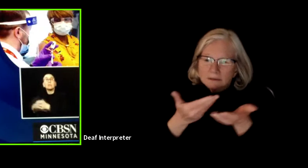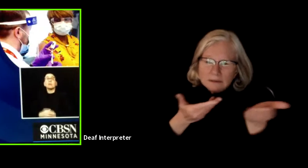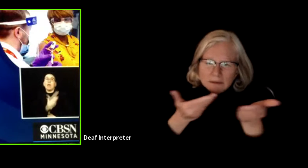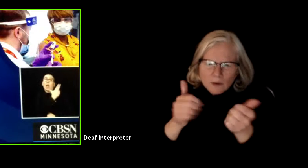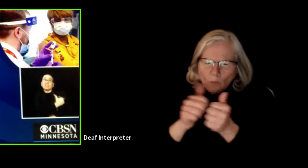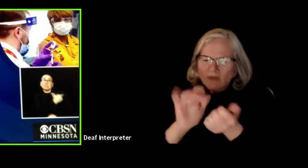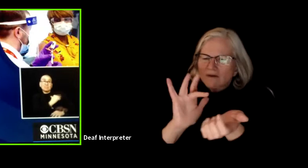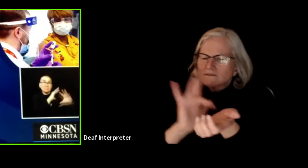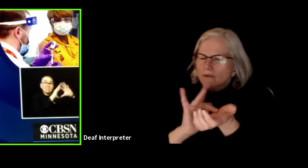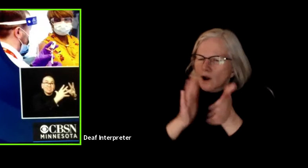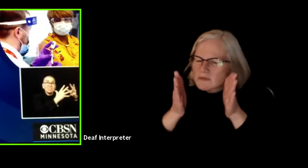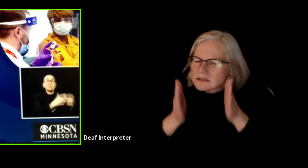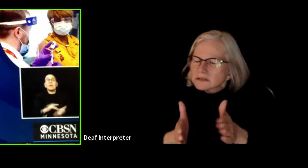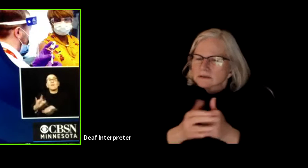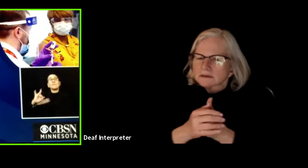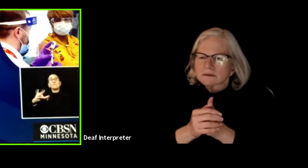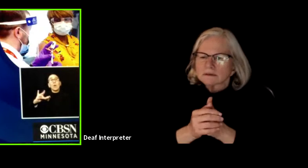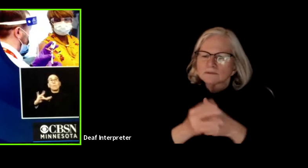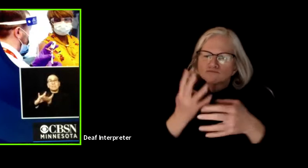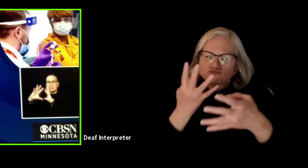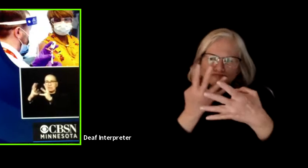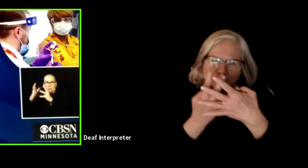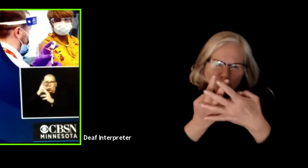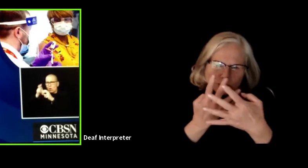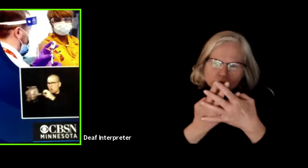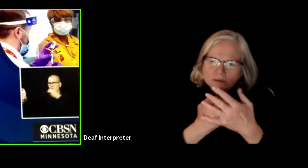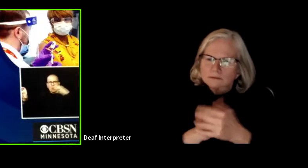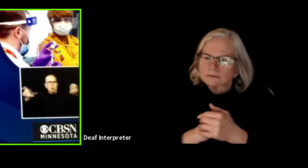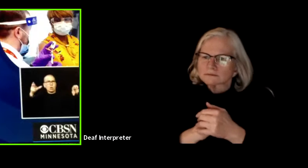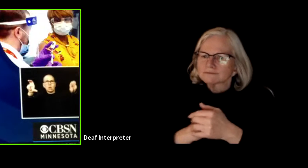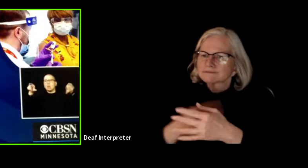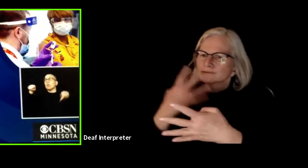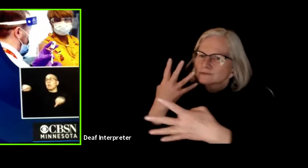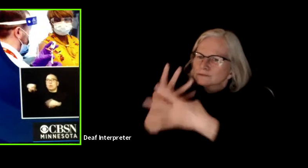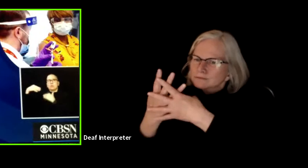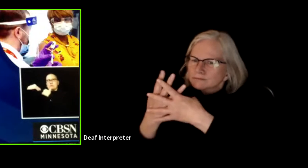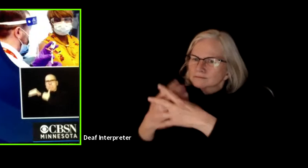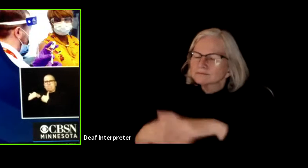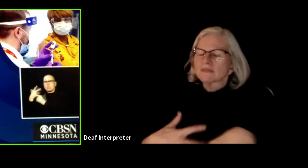SO WE'LL CONTINUE ON AND AS I SAID, IF YOU'RE THINKING THIS IS TOO SLOW, I'M RIGHT WITH YOU.